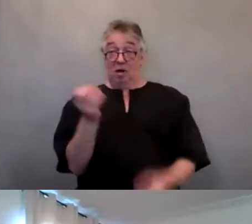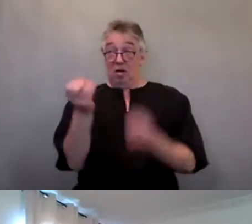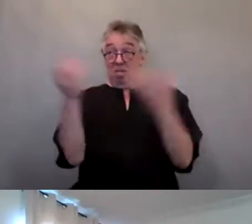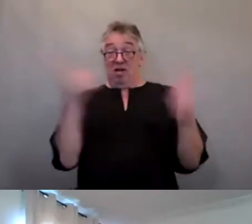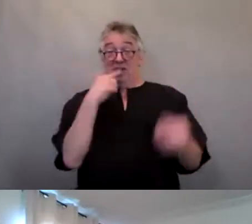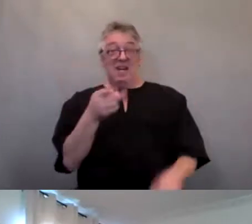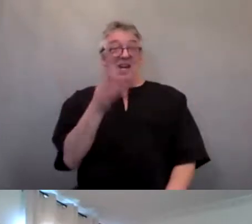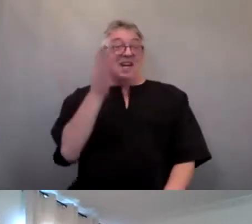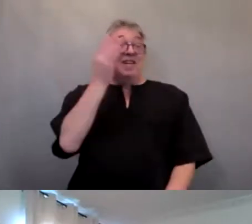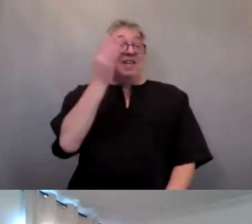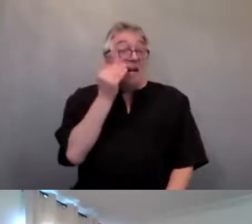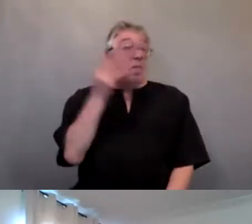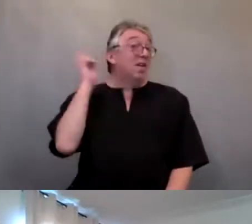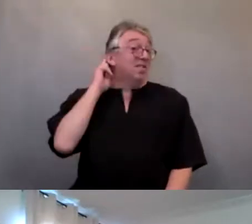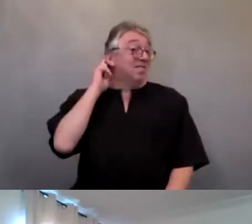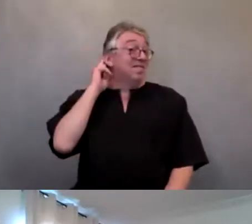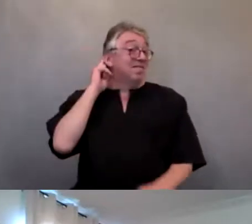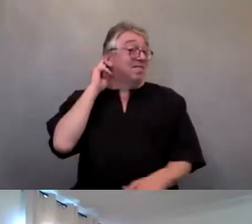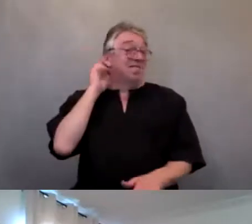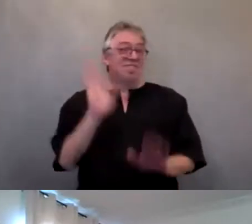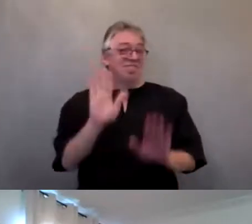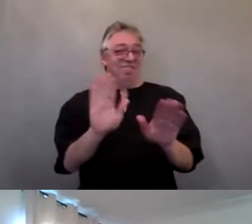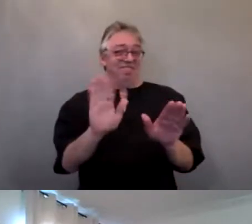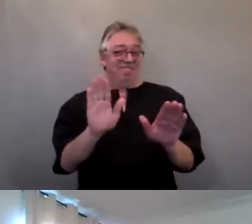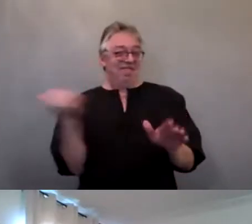But I don't have a very clear answer. Usually it's